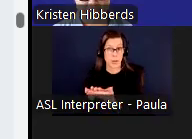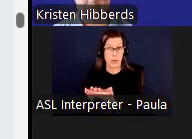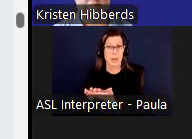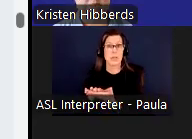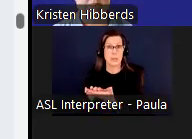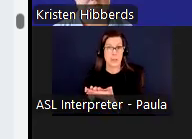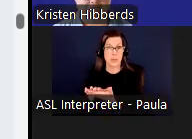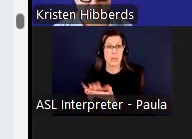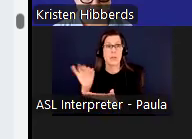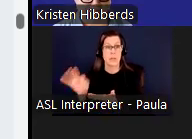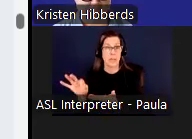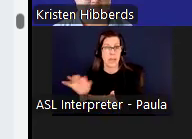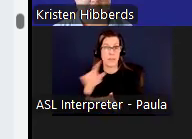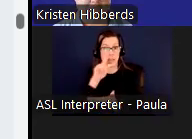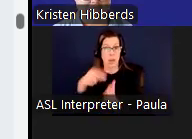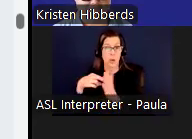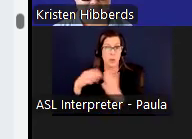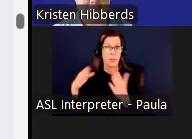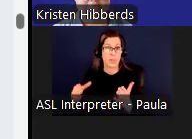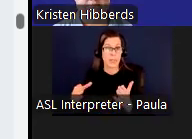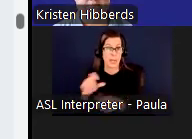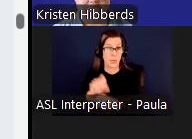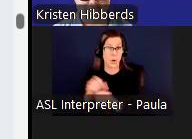worker wanting our representation.